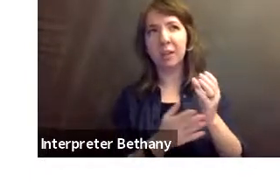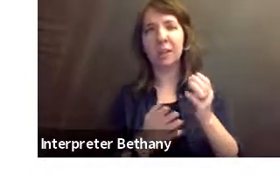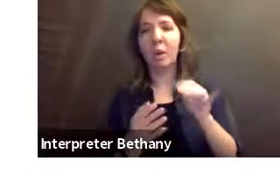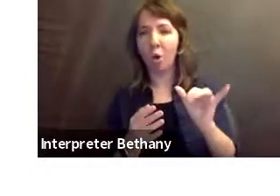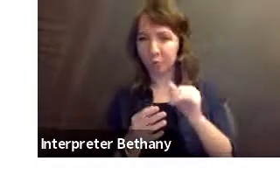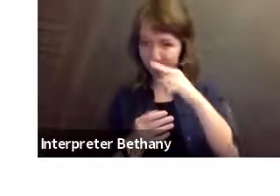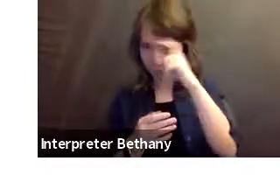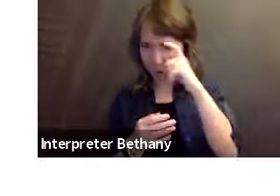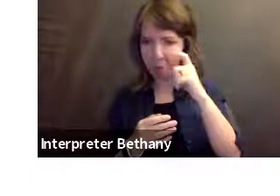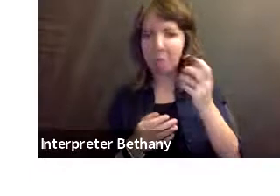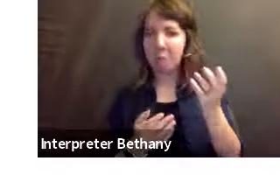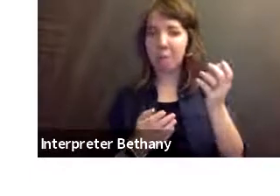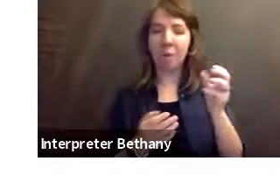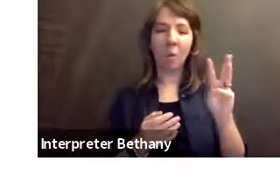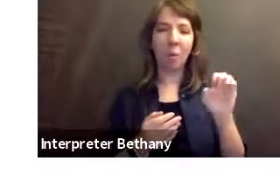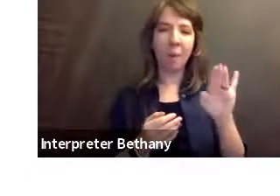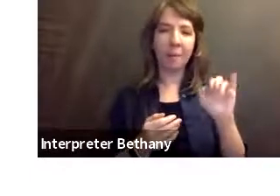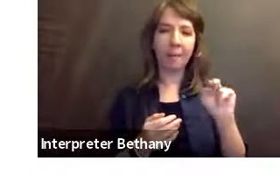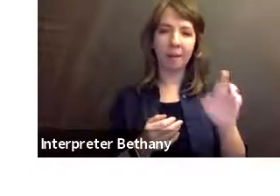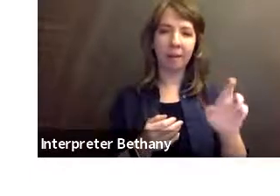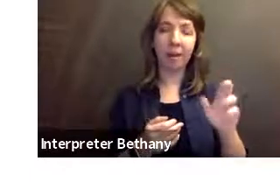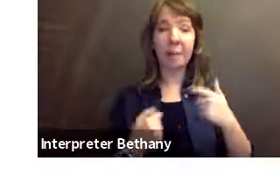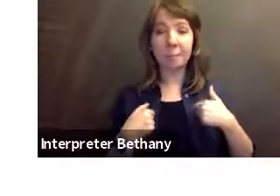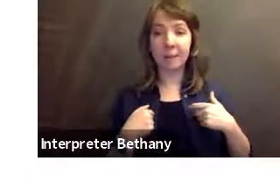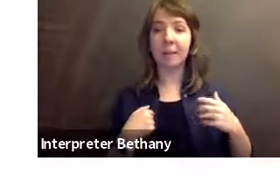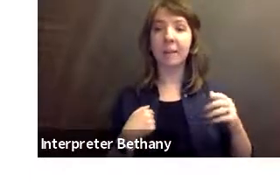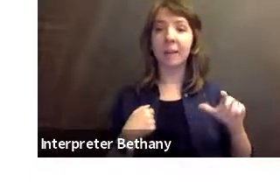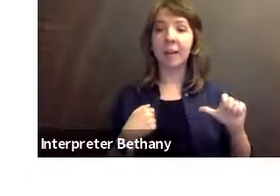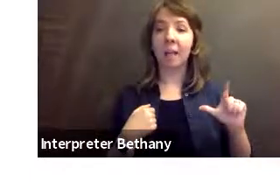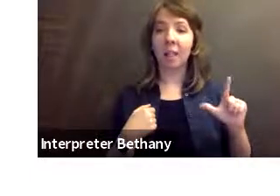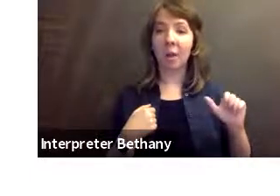Linda Kobashigawa: And Laurel and some of the other librarians. We're also doing these webinars. These are